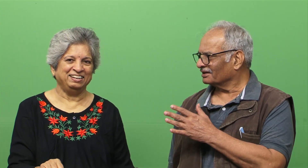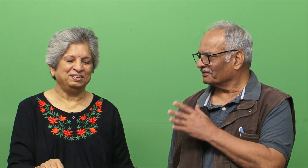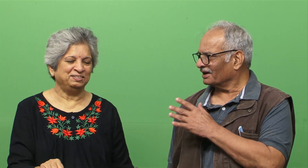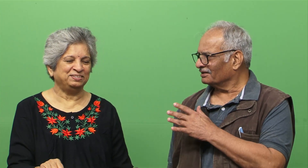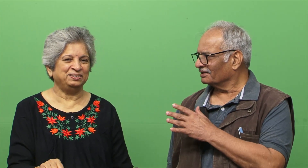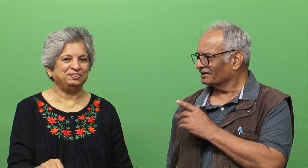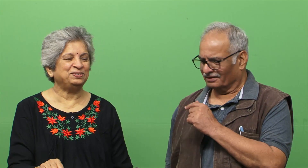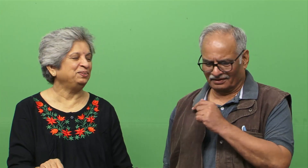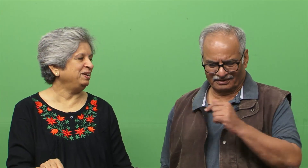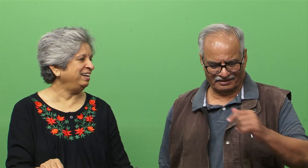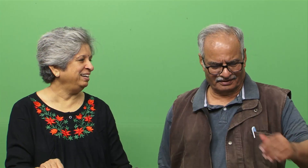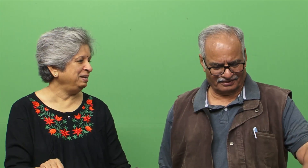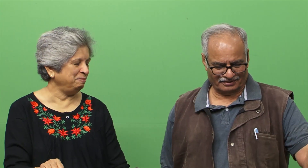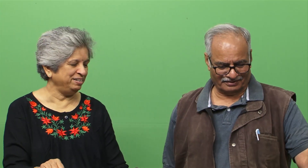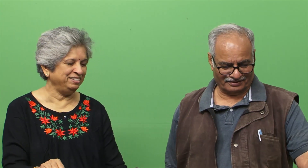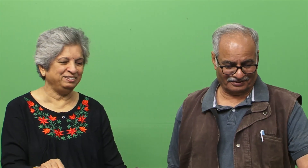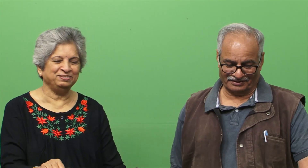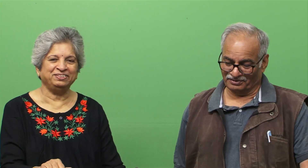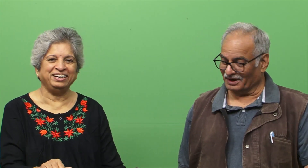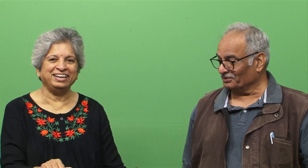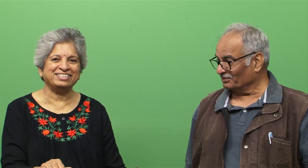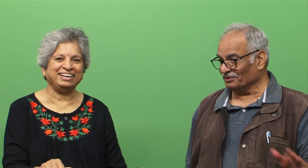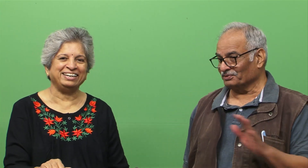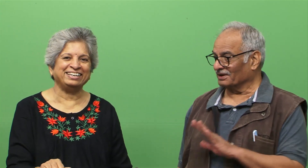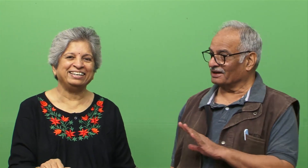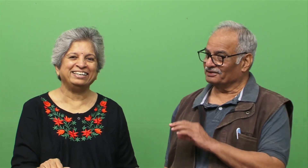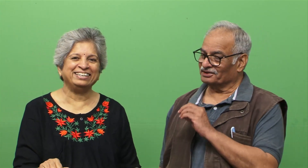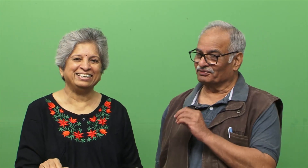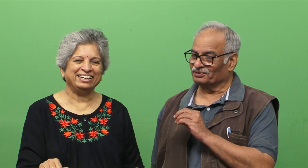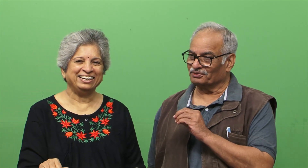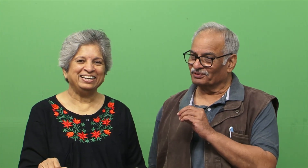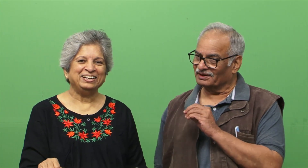that am I right so so you are learning medicine to no I don't want to learn I just want to know